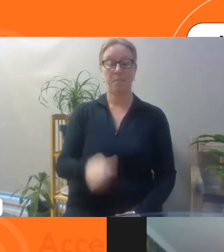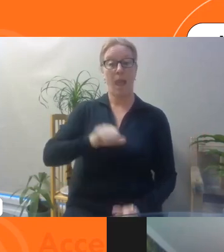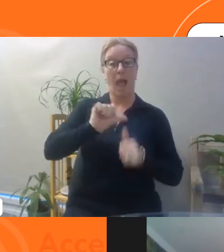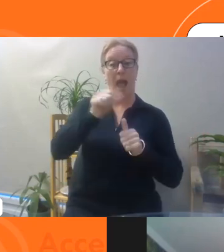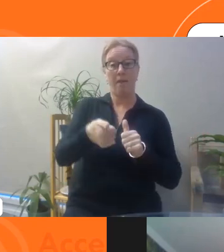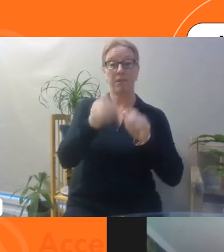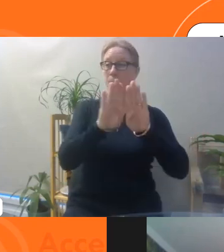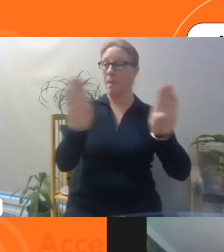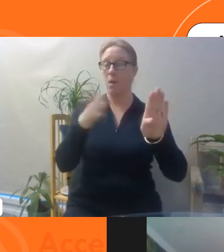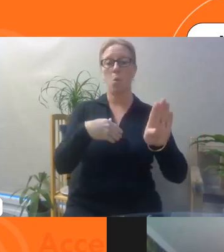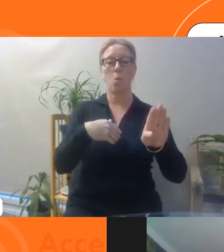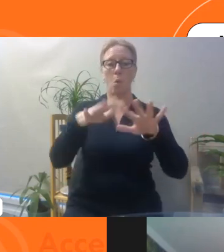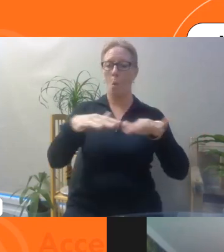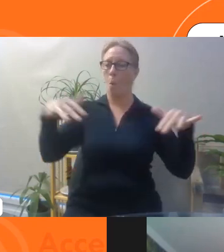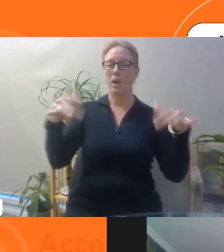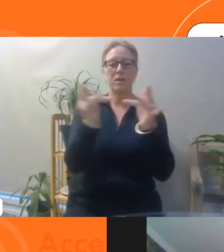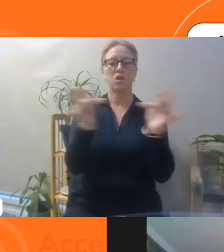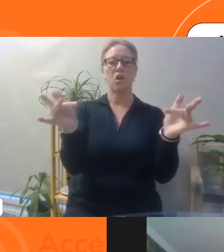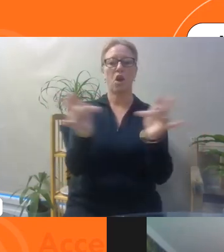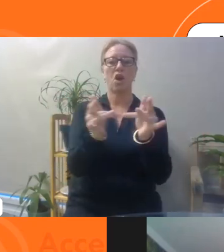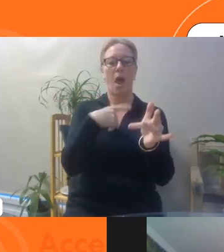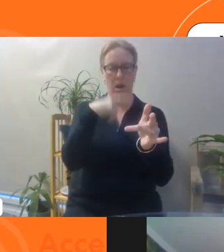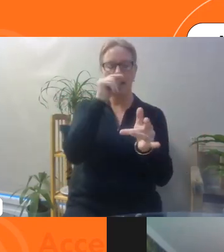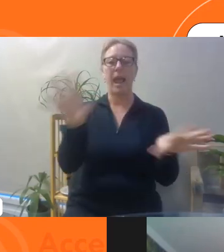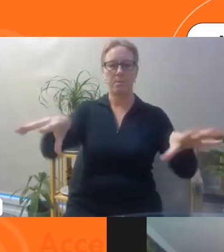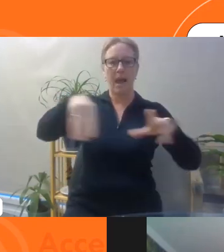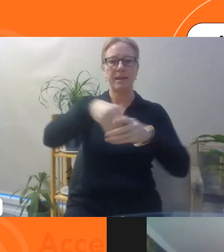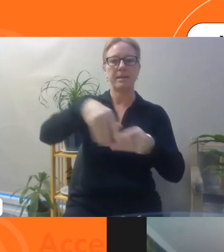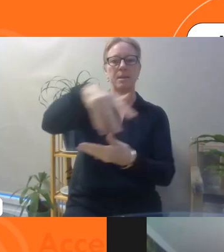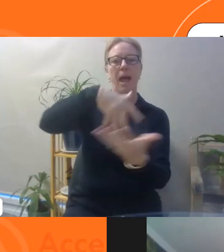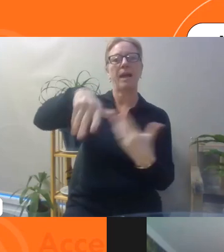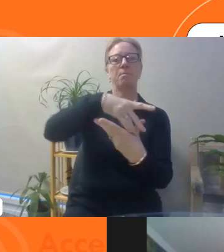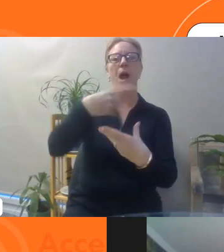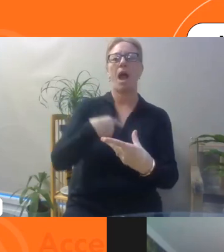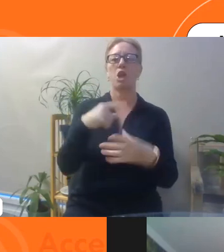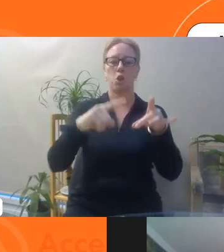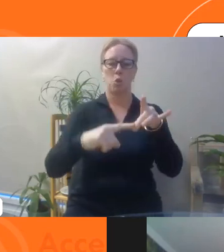the audience can participate via the Q&A pop-up box by submitting